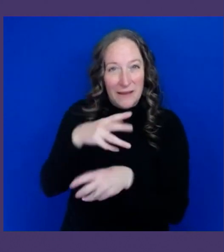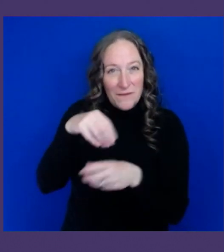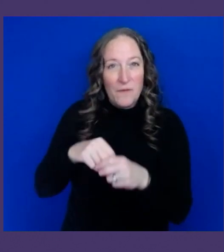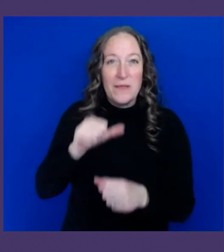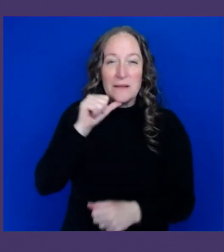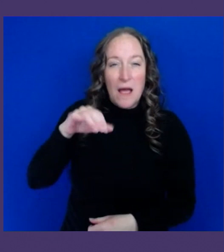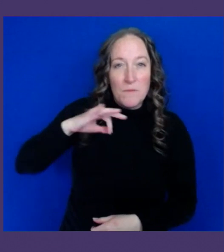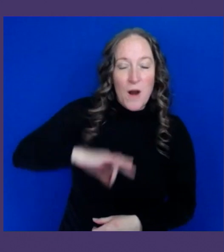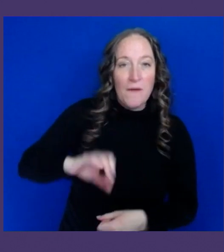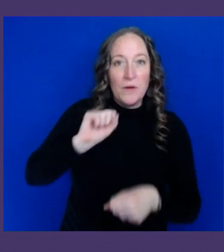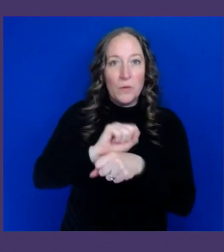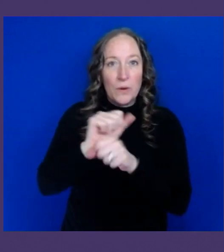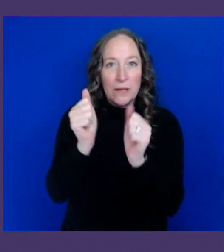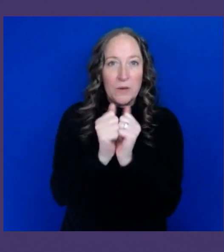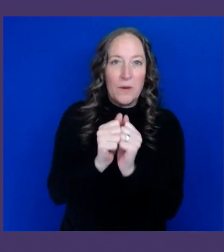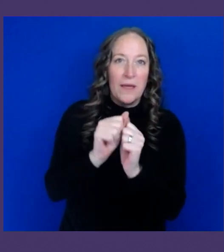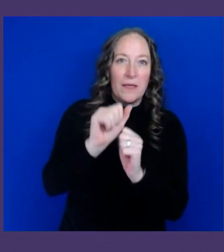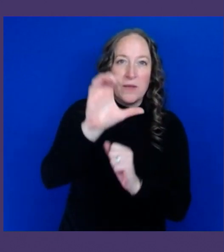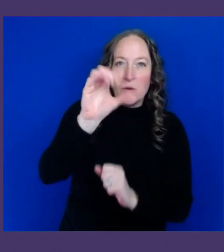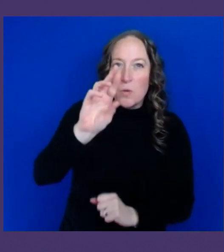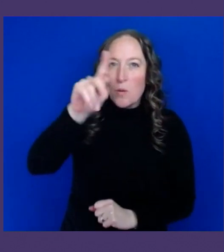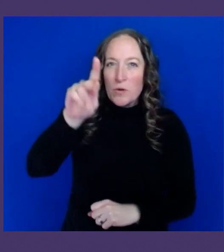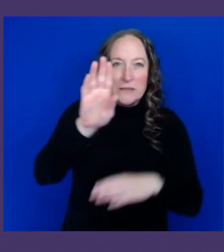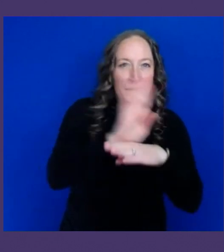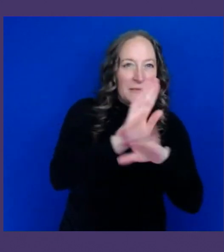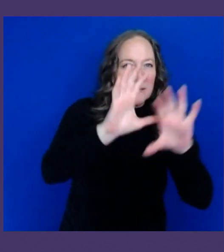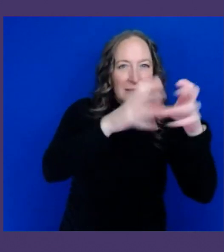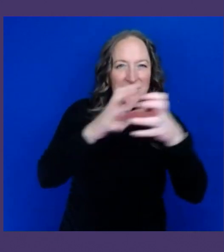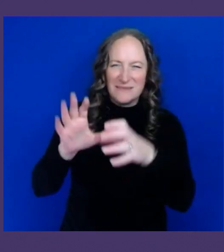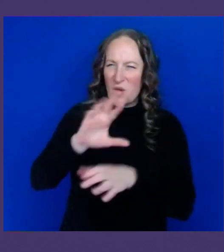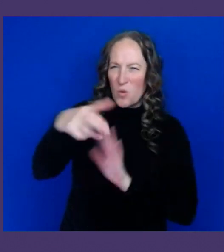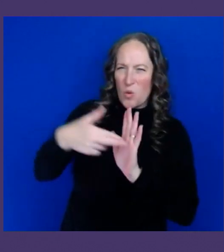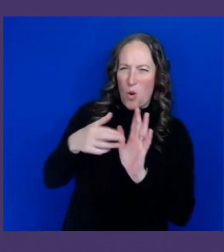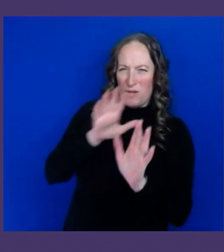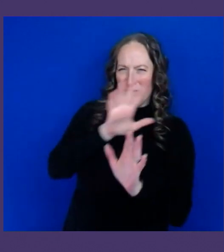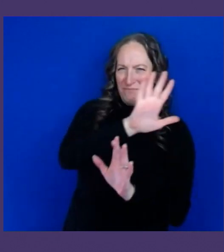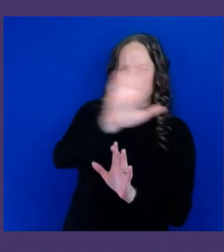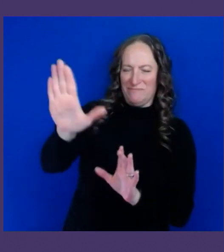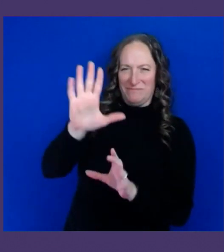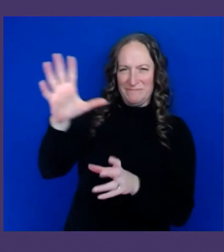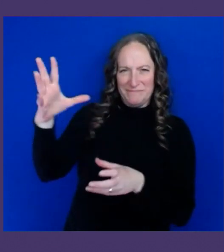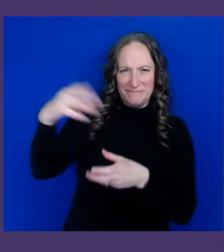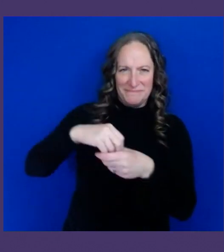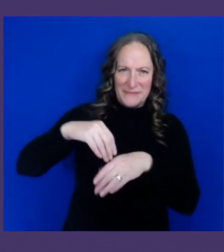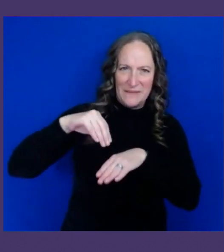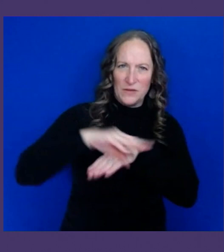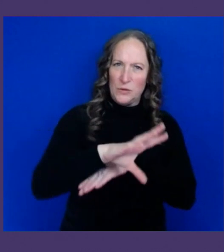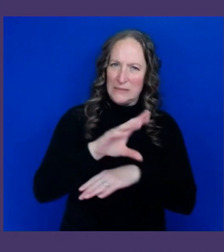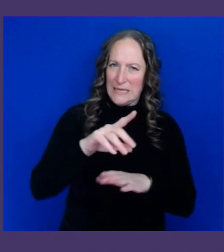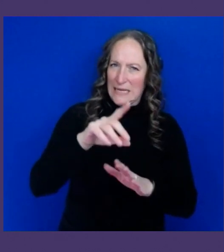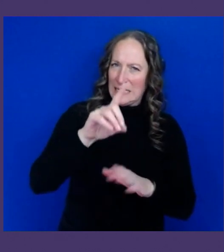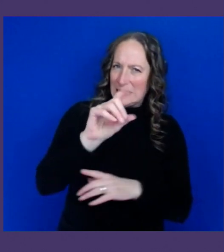How do you see the role of corporations in shaping disability policy, and more importantly,